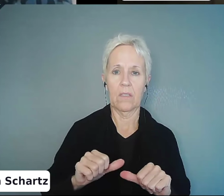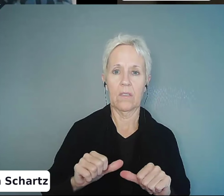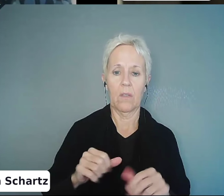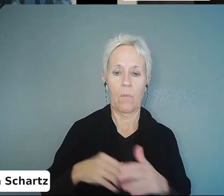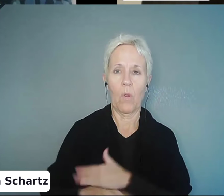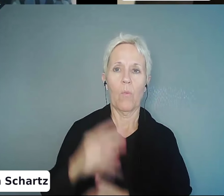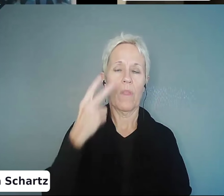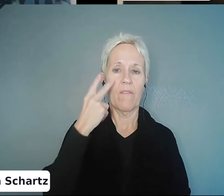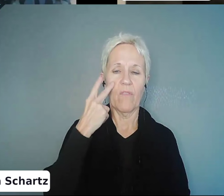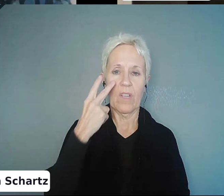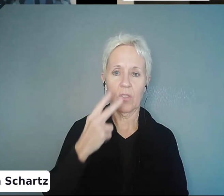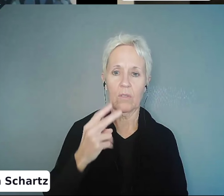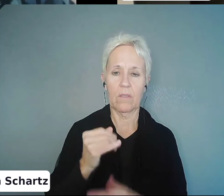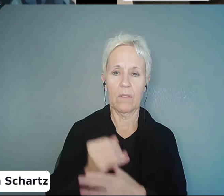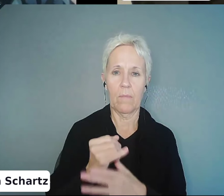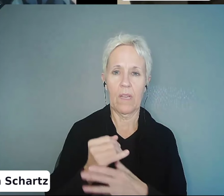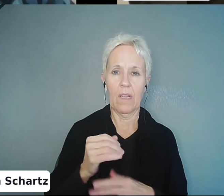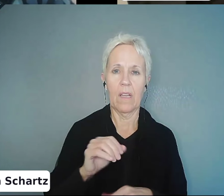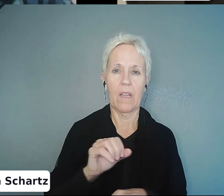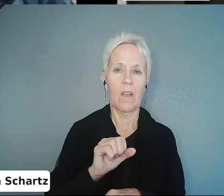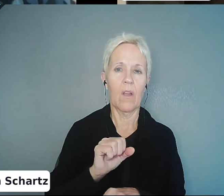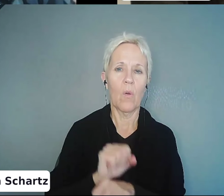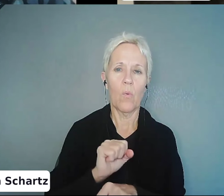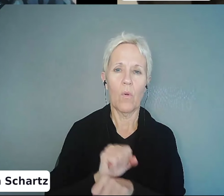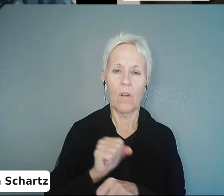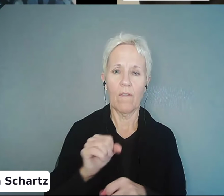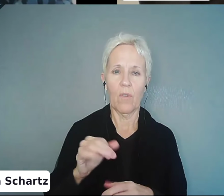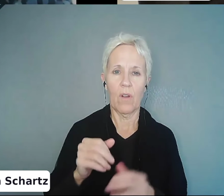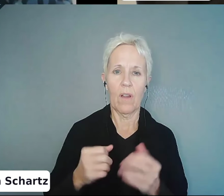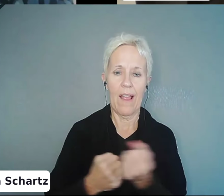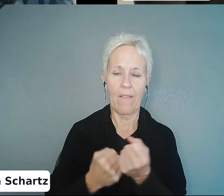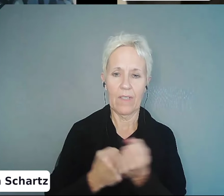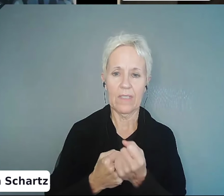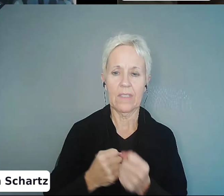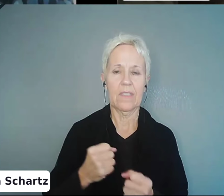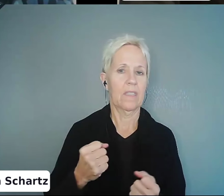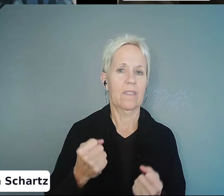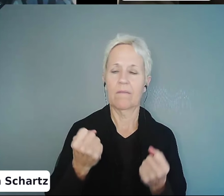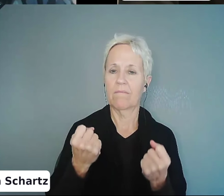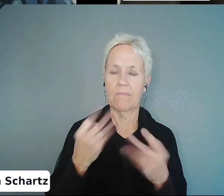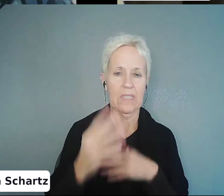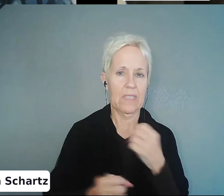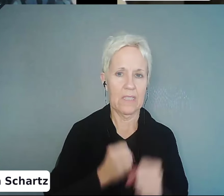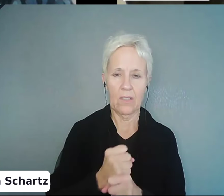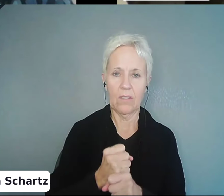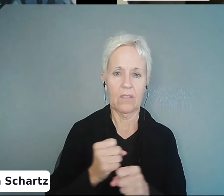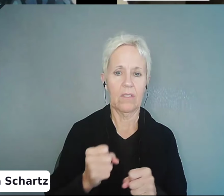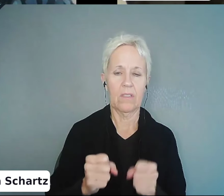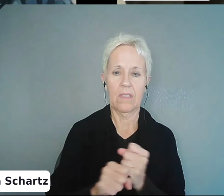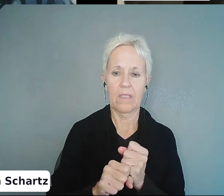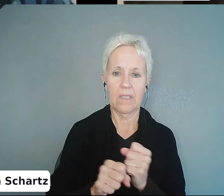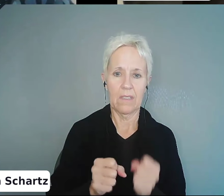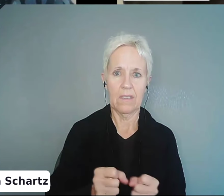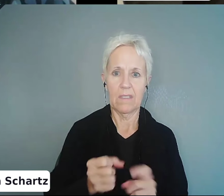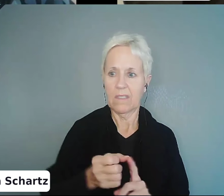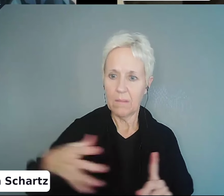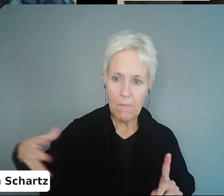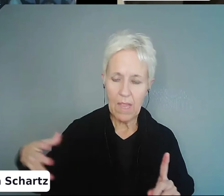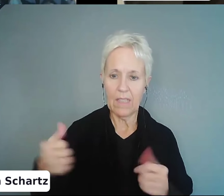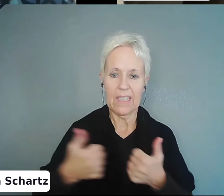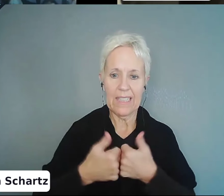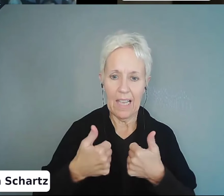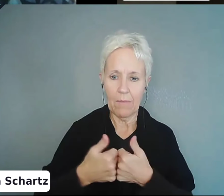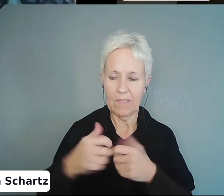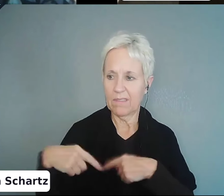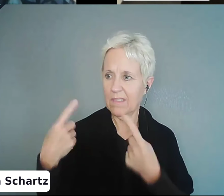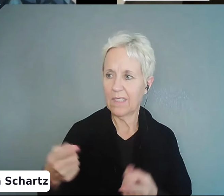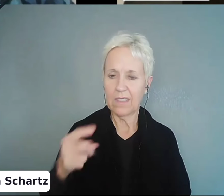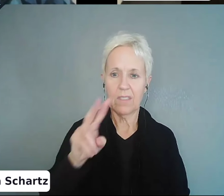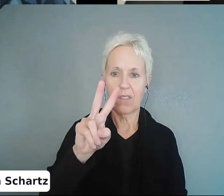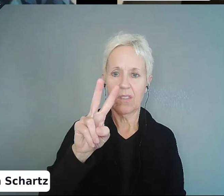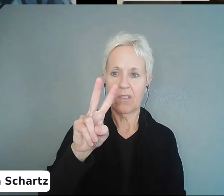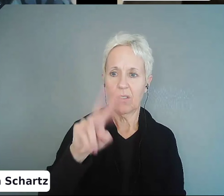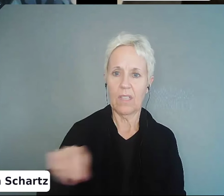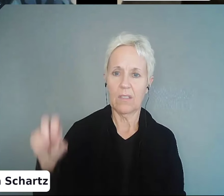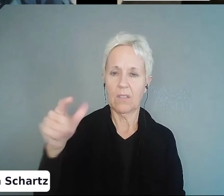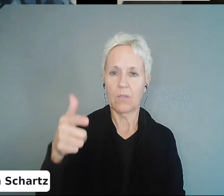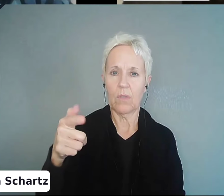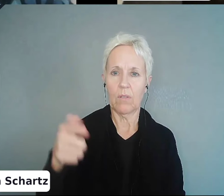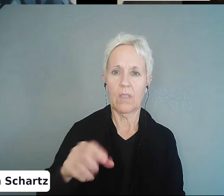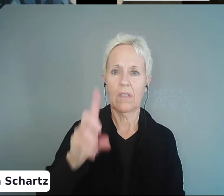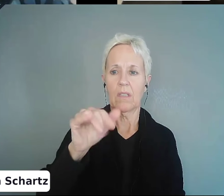She holds a masters of applied science in human factors.